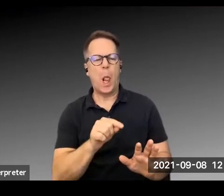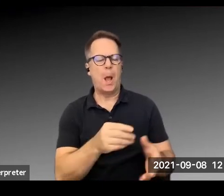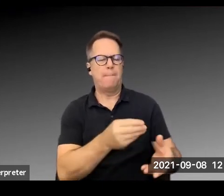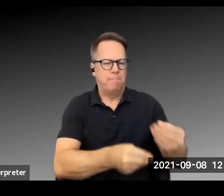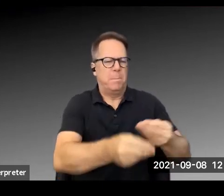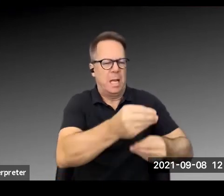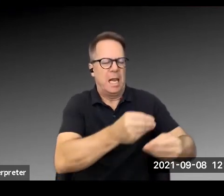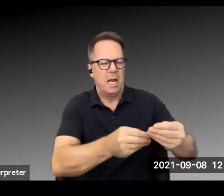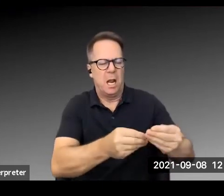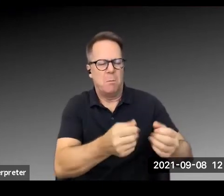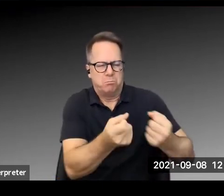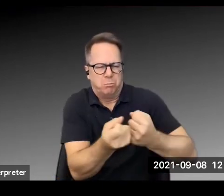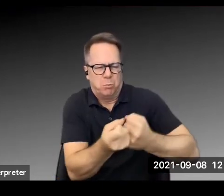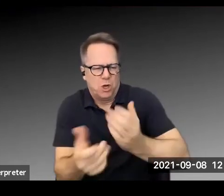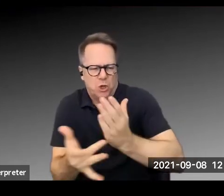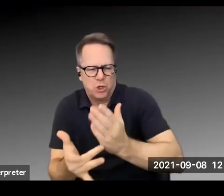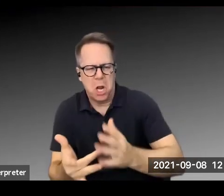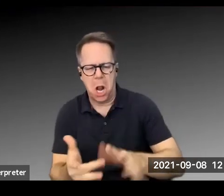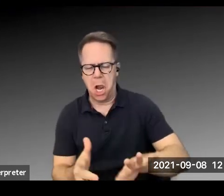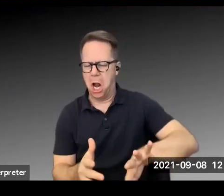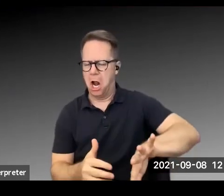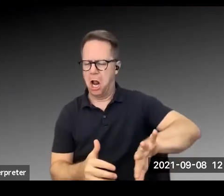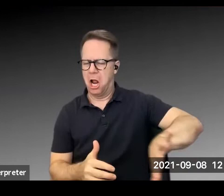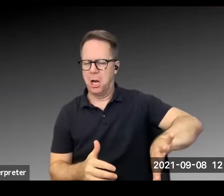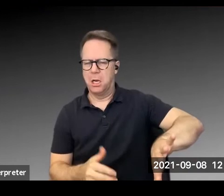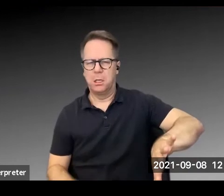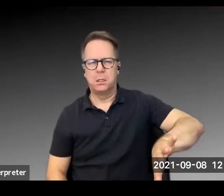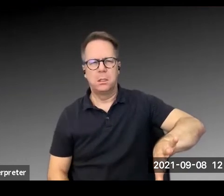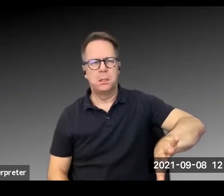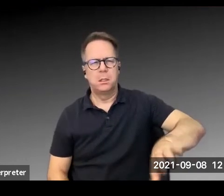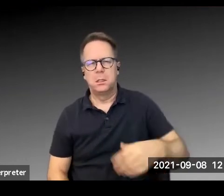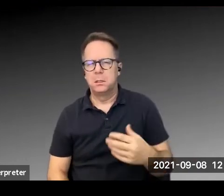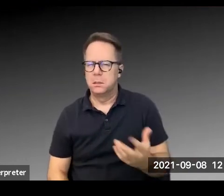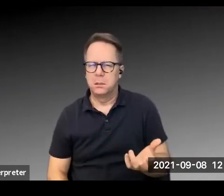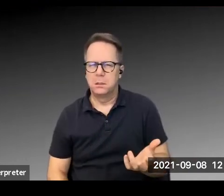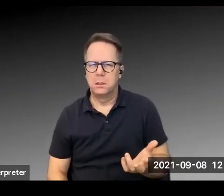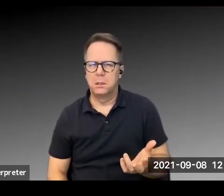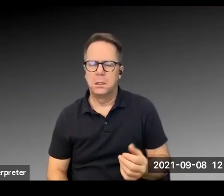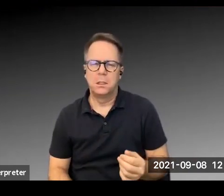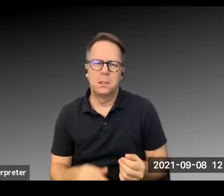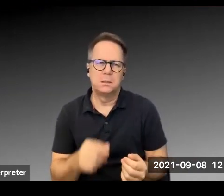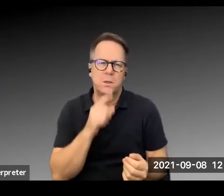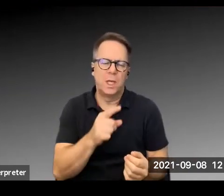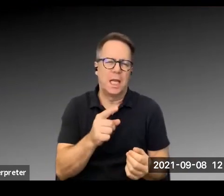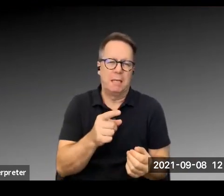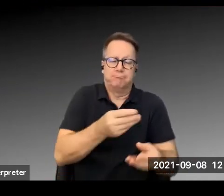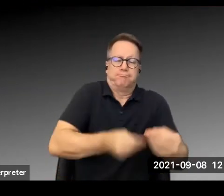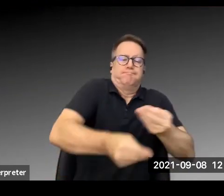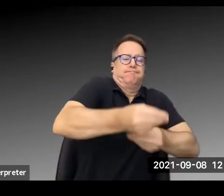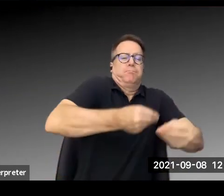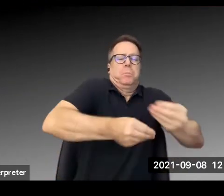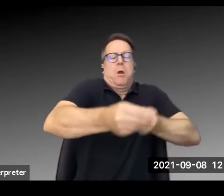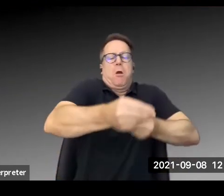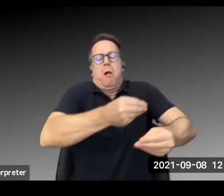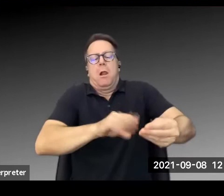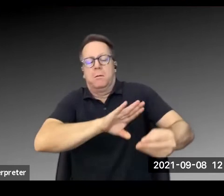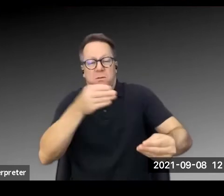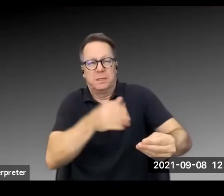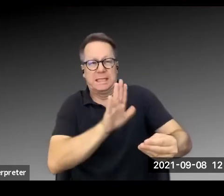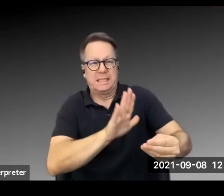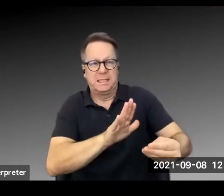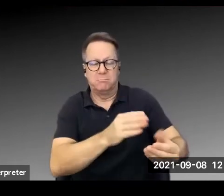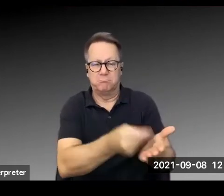There's no outside of technology development in a capitalist market logic, and particularly a racialized capitalist logic.